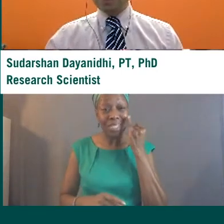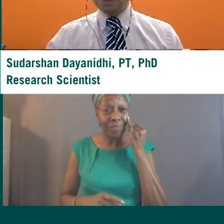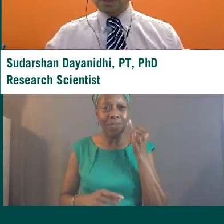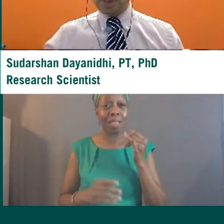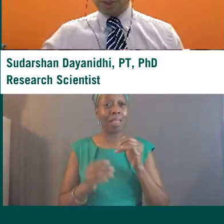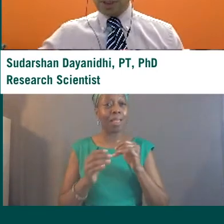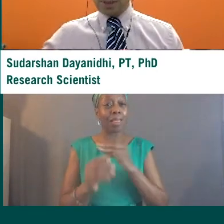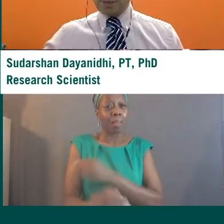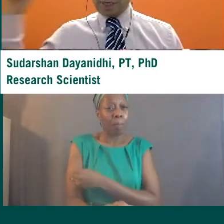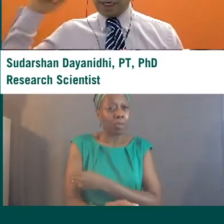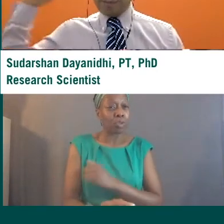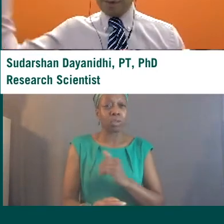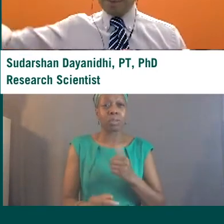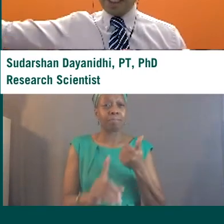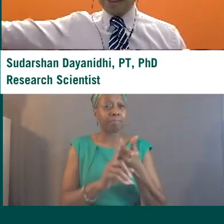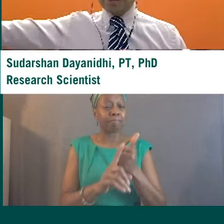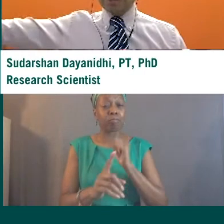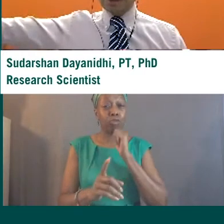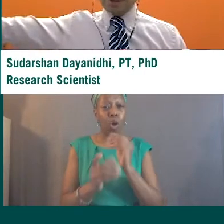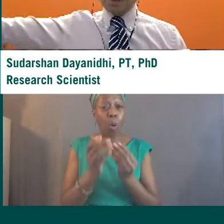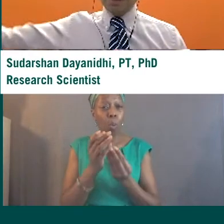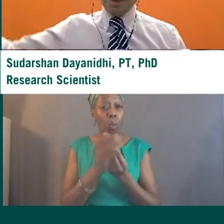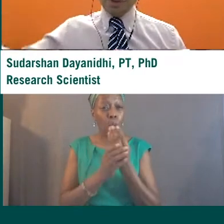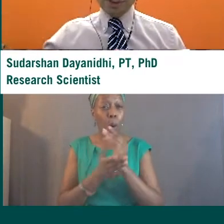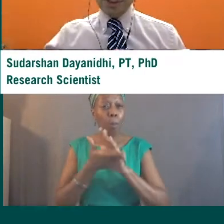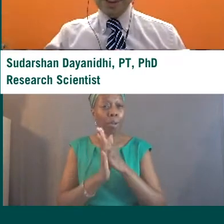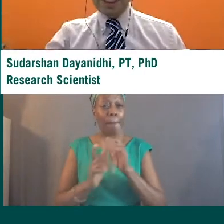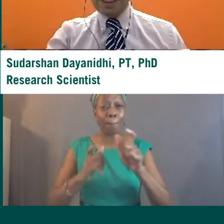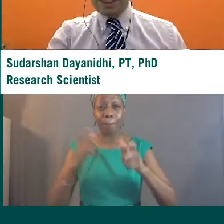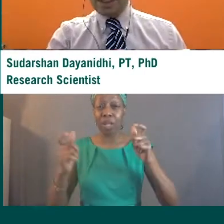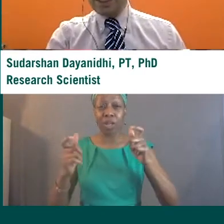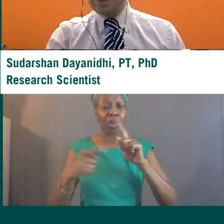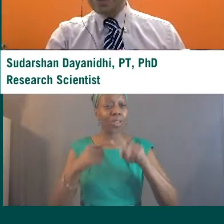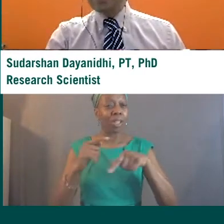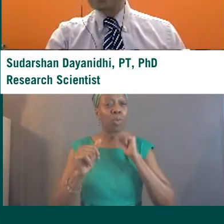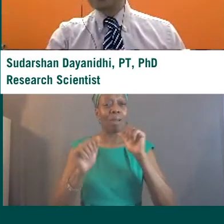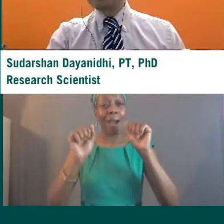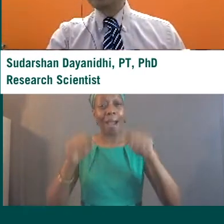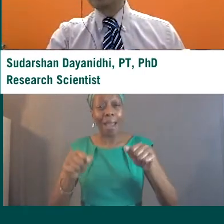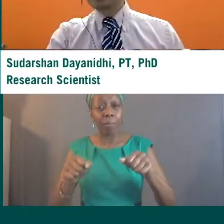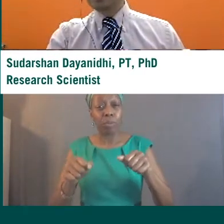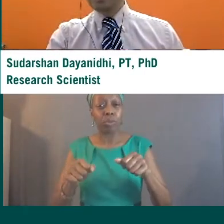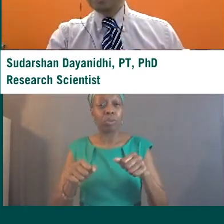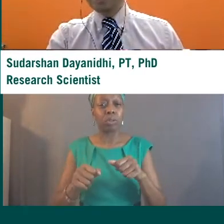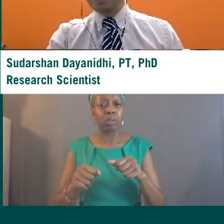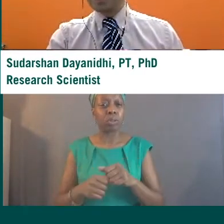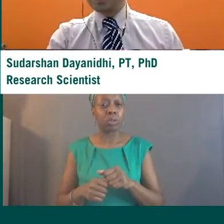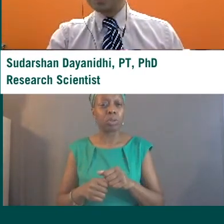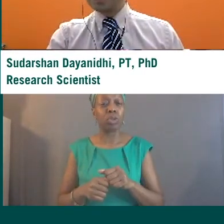to have complete excursion at our joints. And kids with cerebral palsy in many situations,